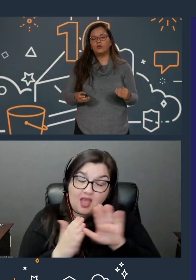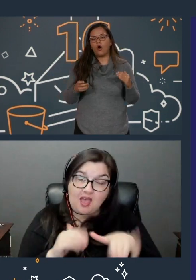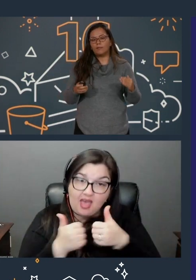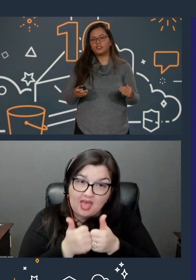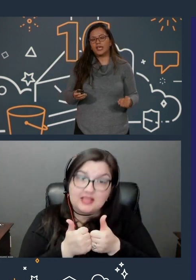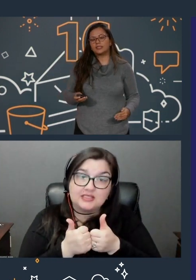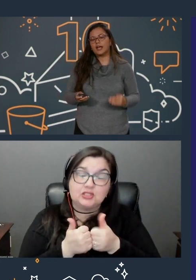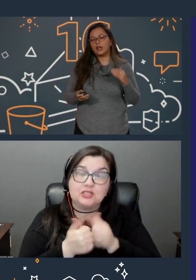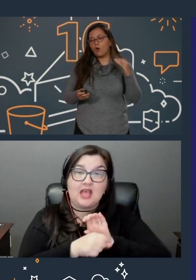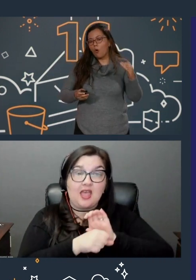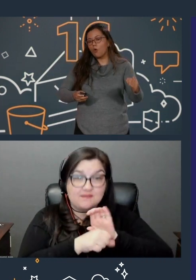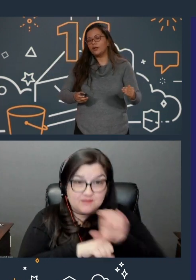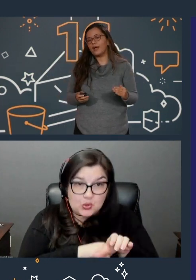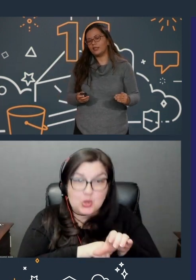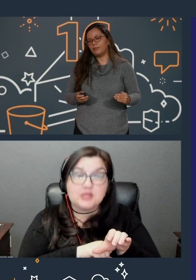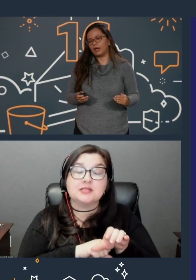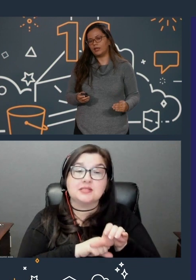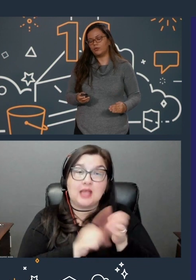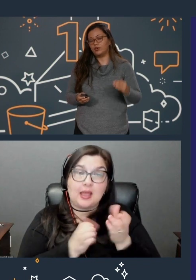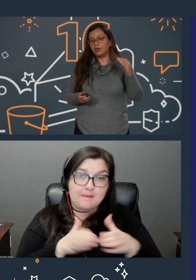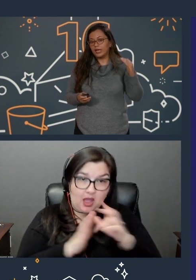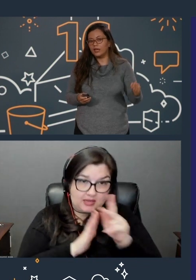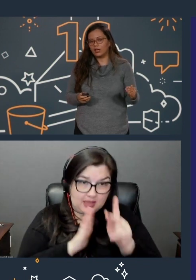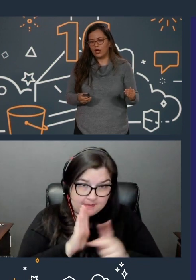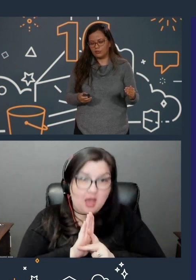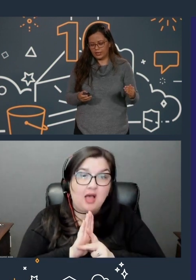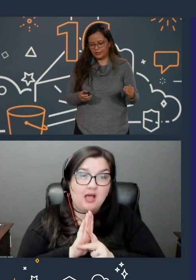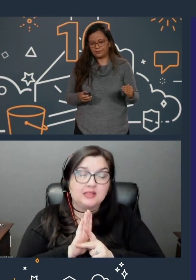to objects that are owned by the bucket owner in account A.